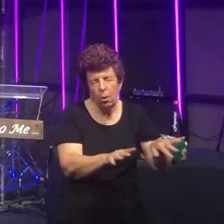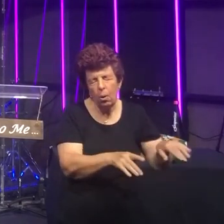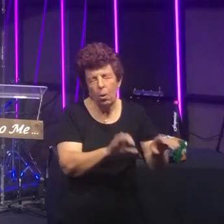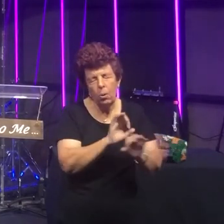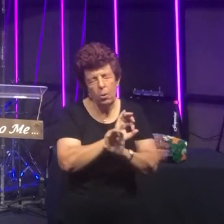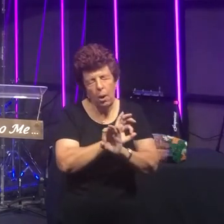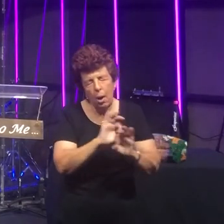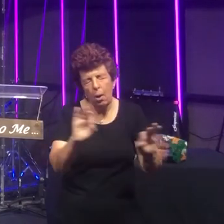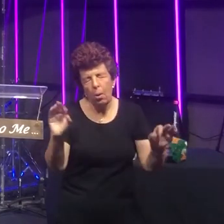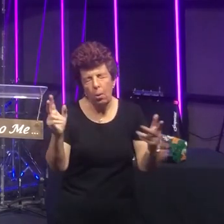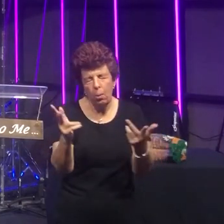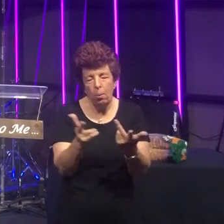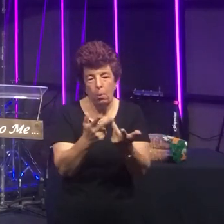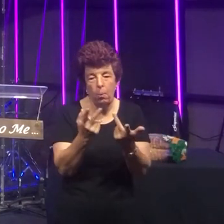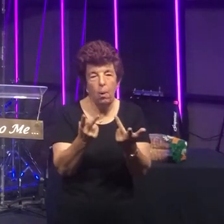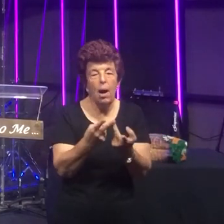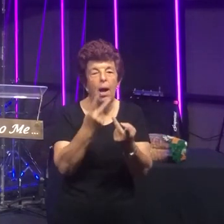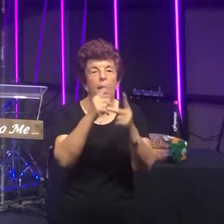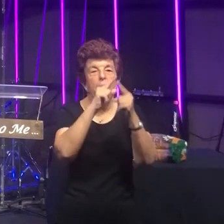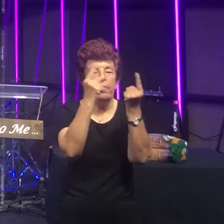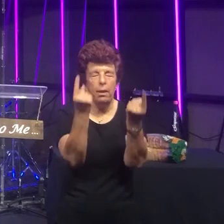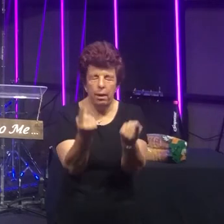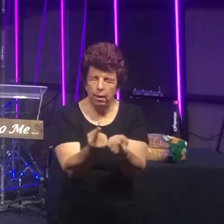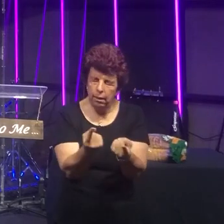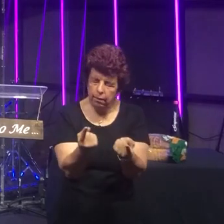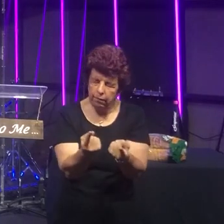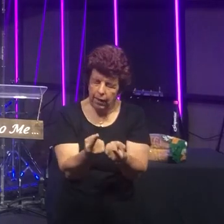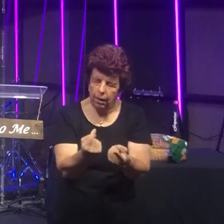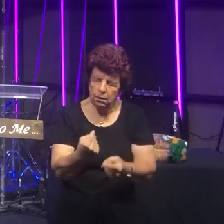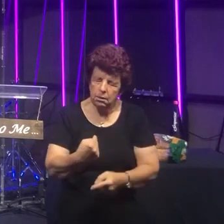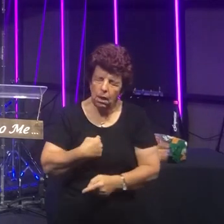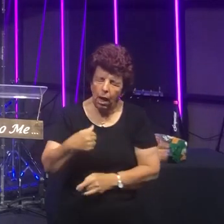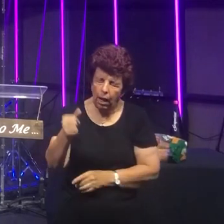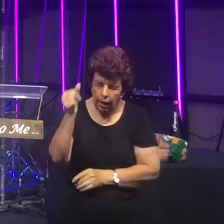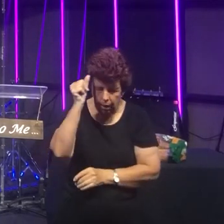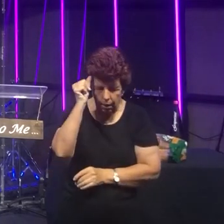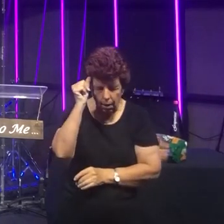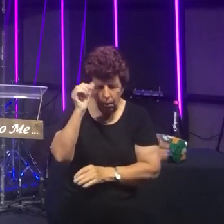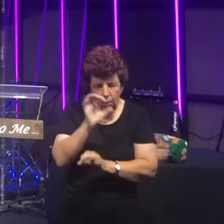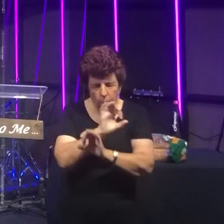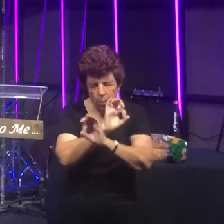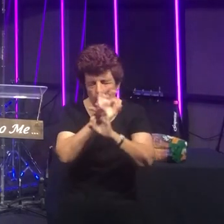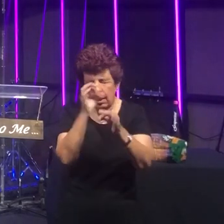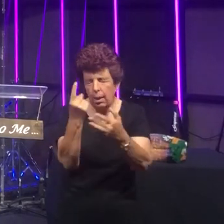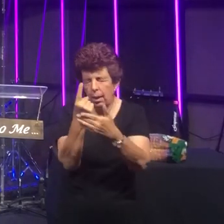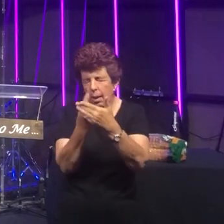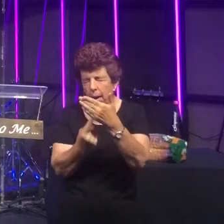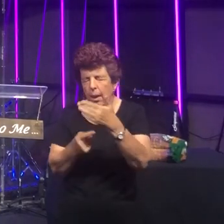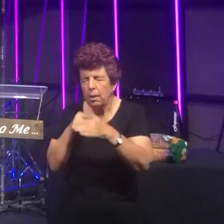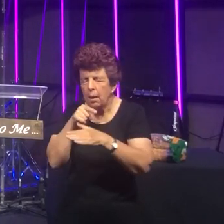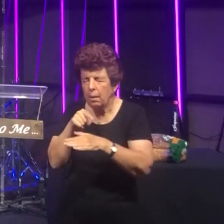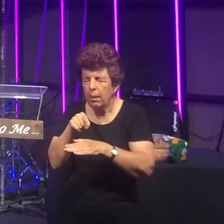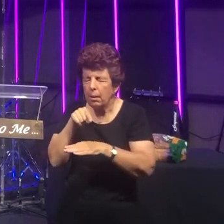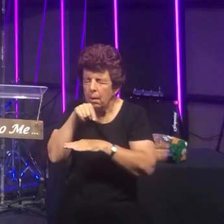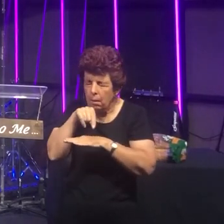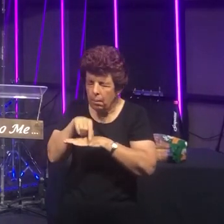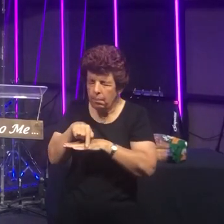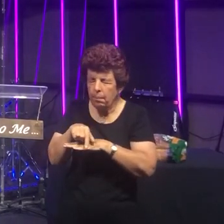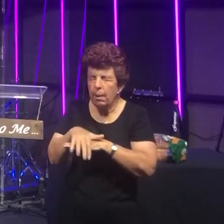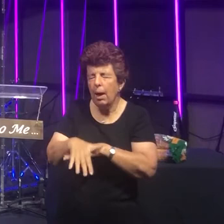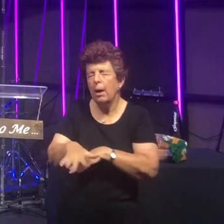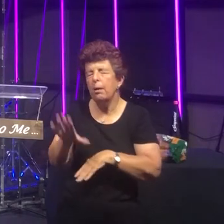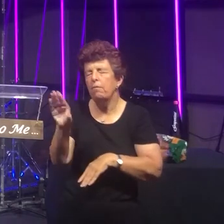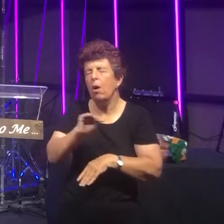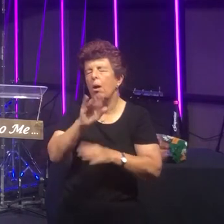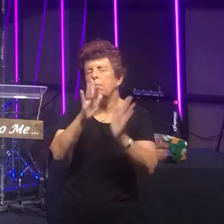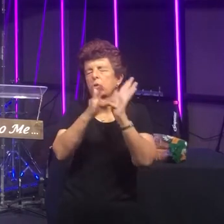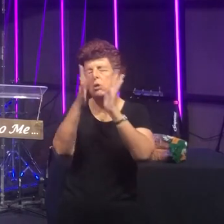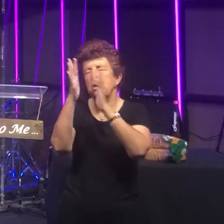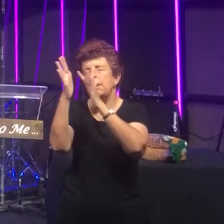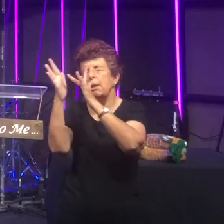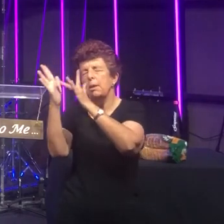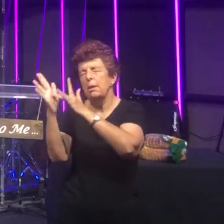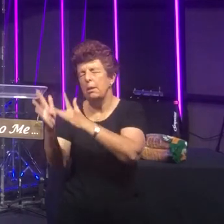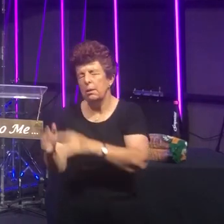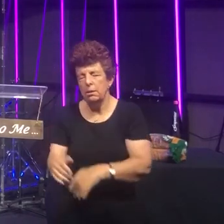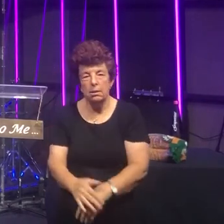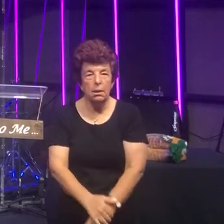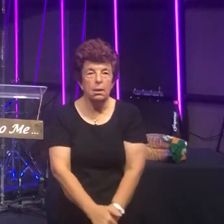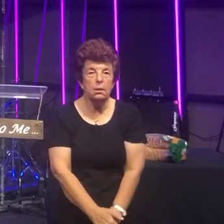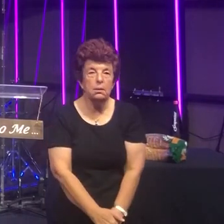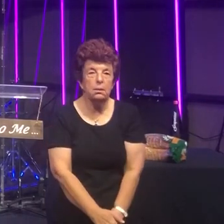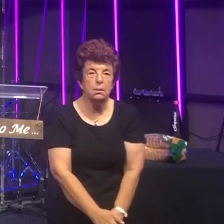No other fount I know Nothing but the blood of Jesus